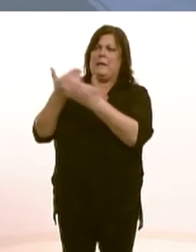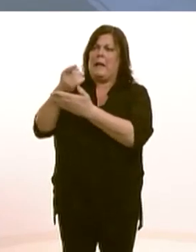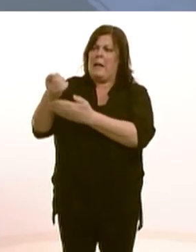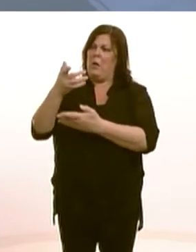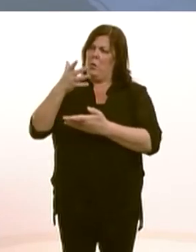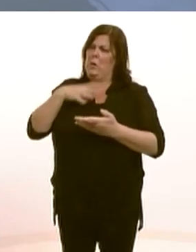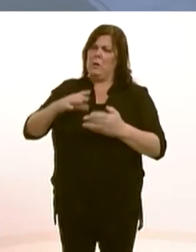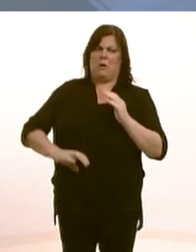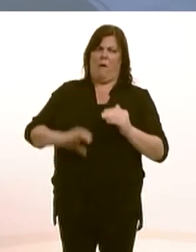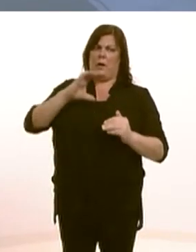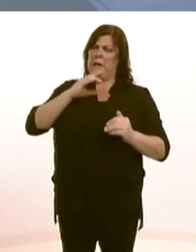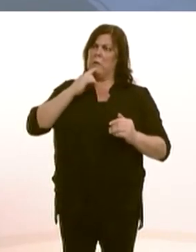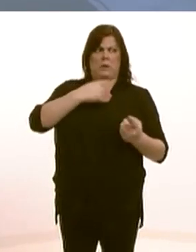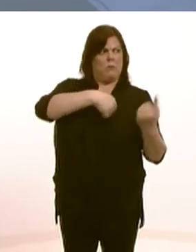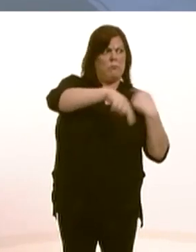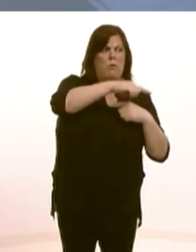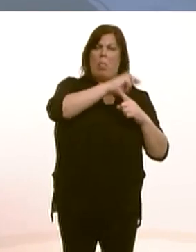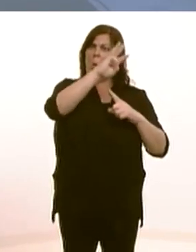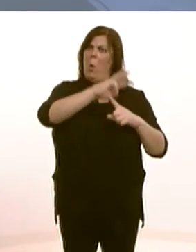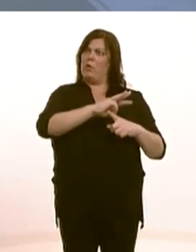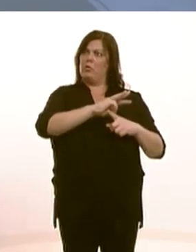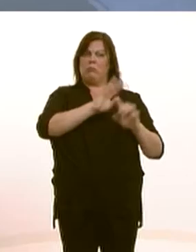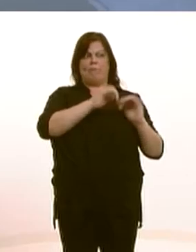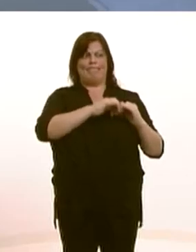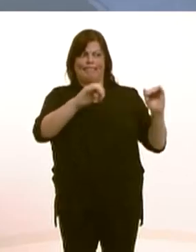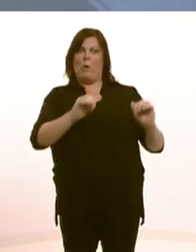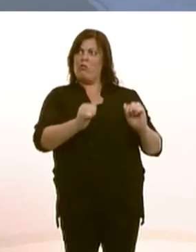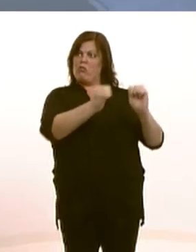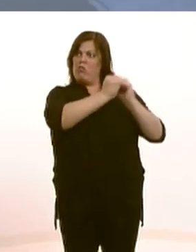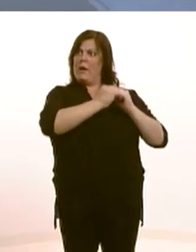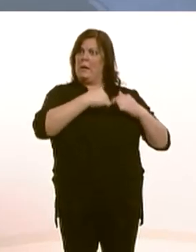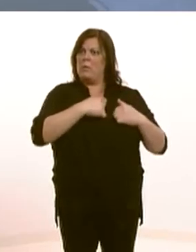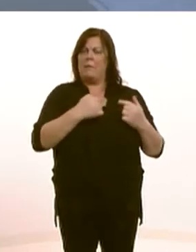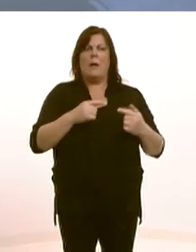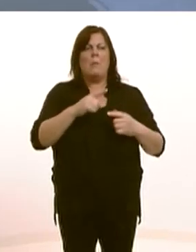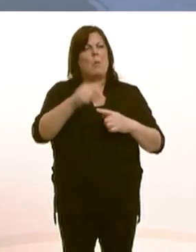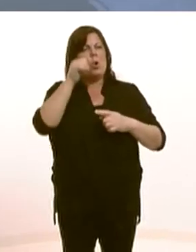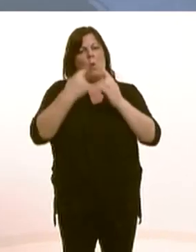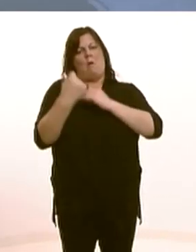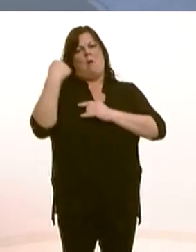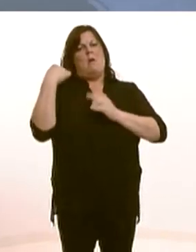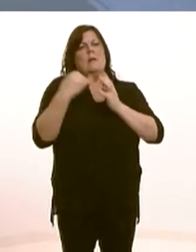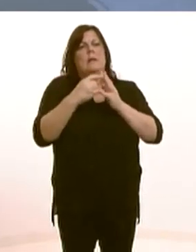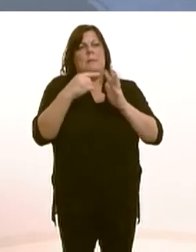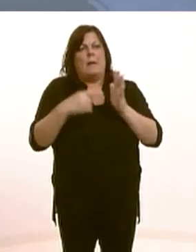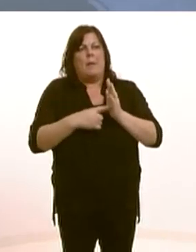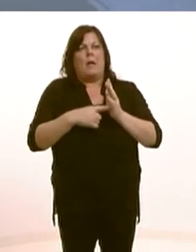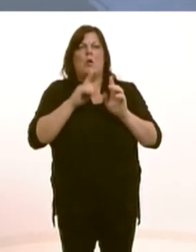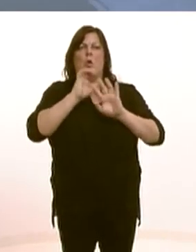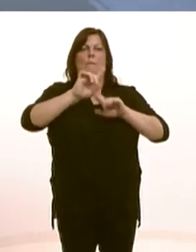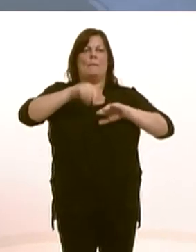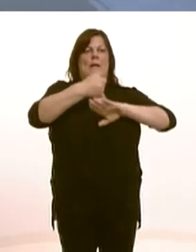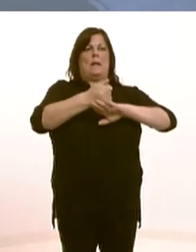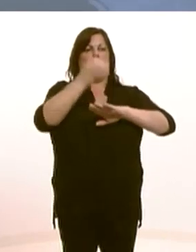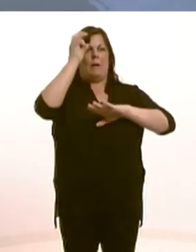That has now been discarded in September, and one of your Members in the Cabinet has signed up to that who is a Lib Demóand Plaid Cymru, by supporting your Government.